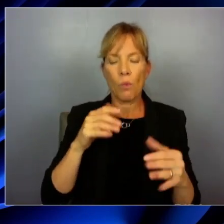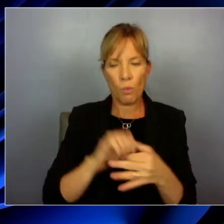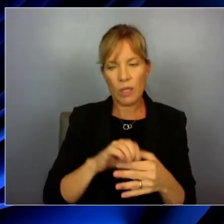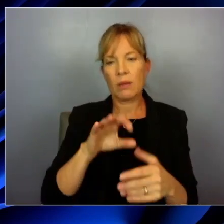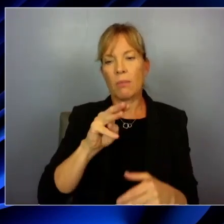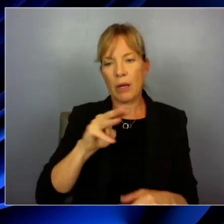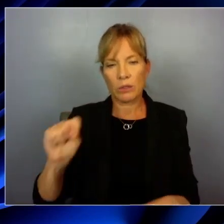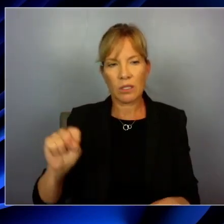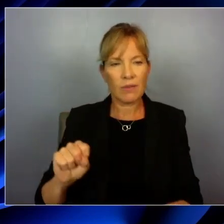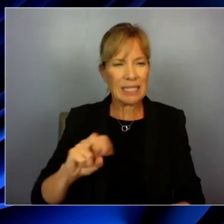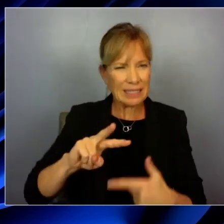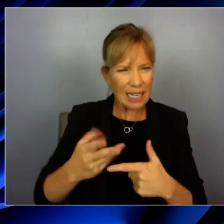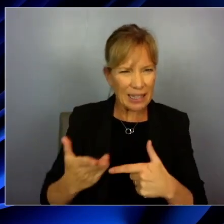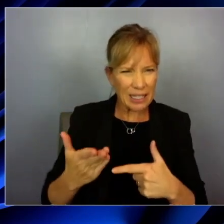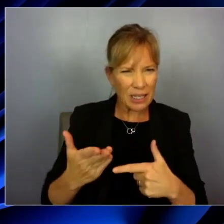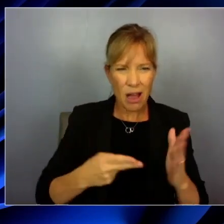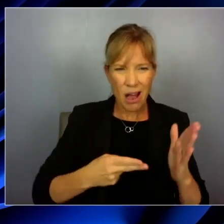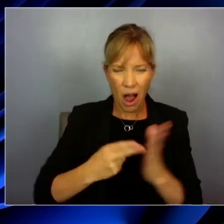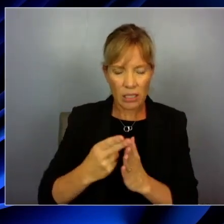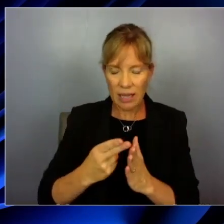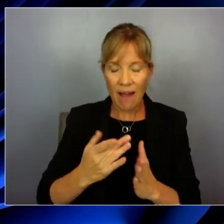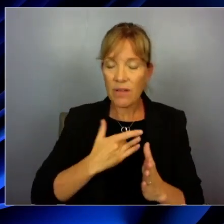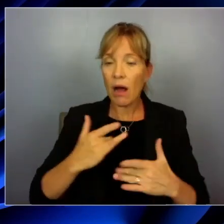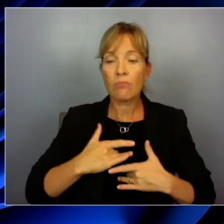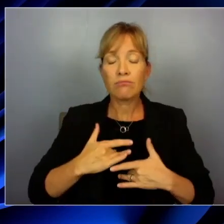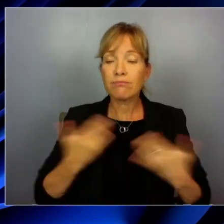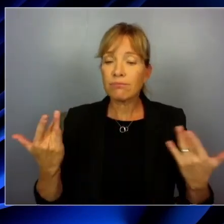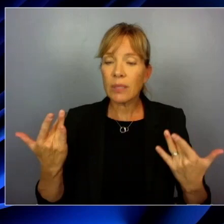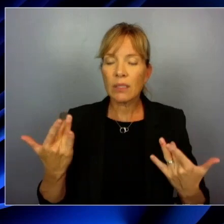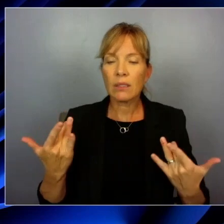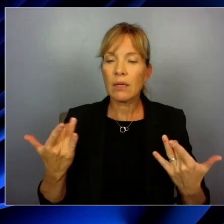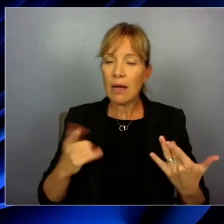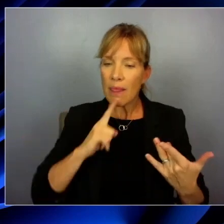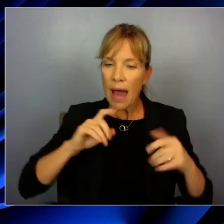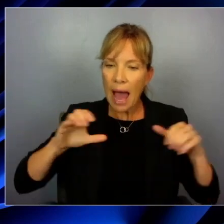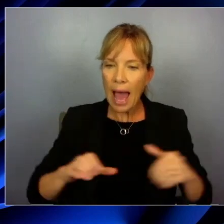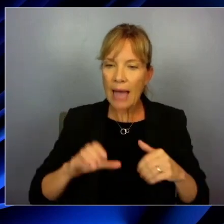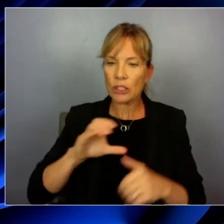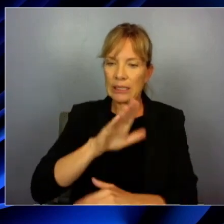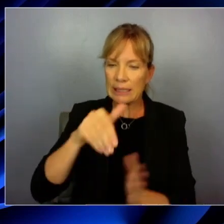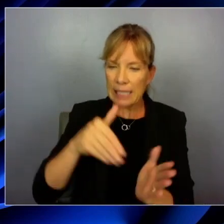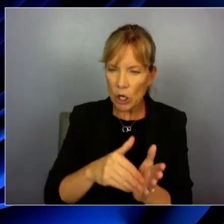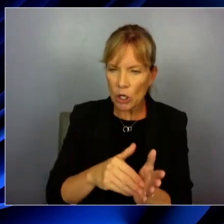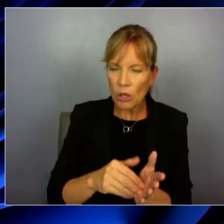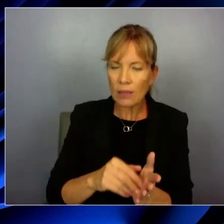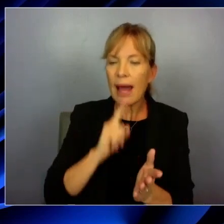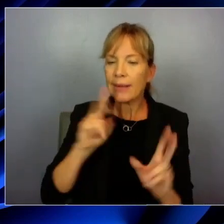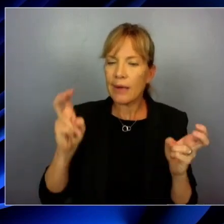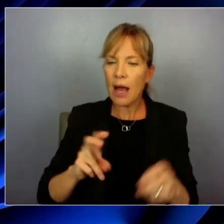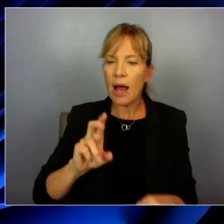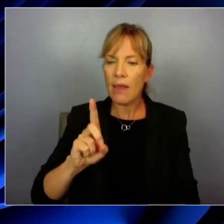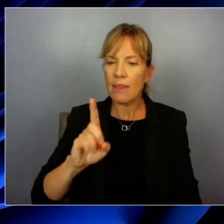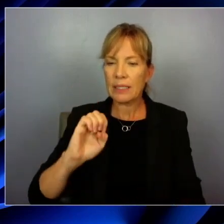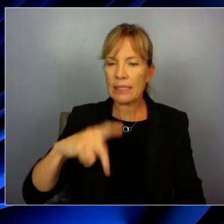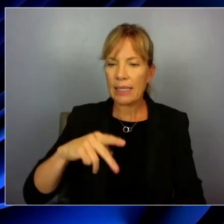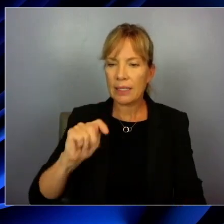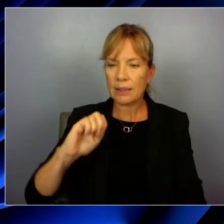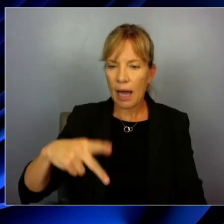and obviously it was like a moment of delight. Was the Action Center. You know the desktop, so I'm going to switch to that now.